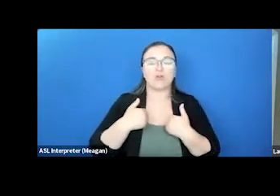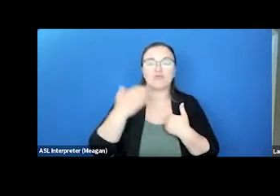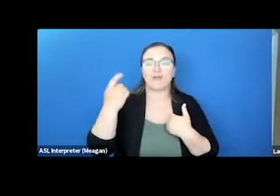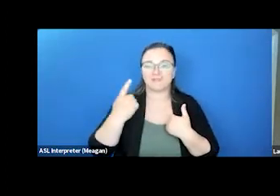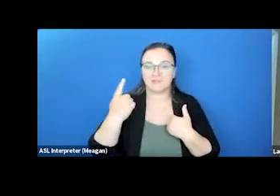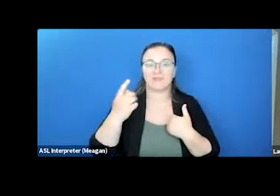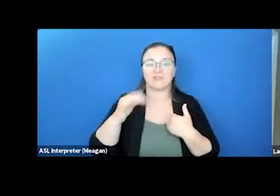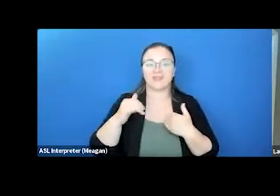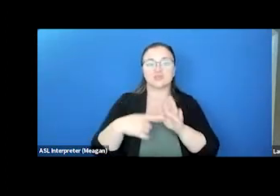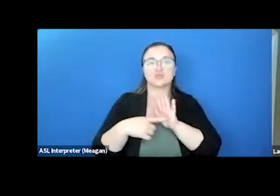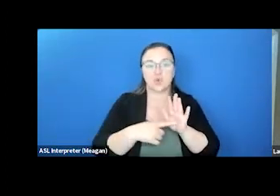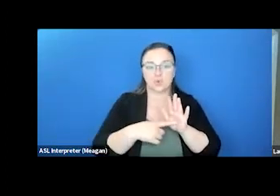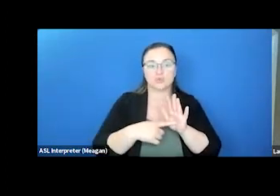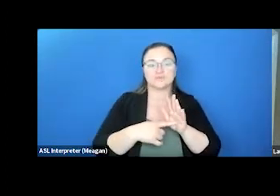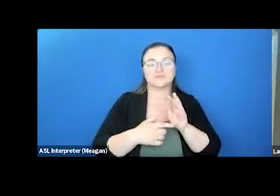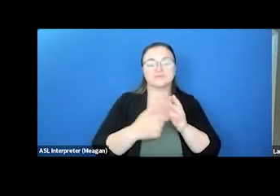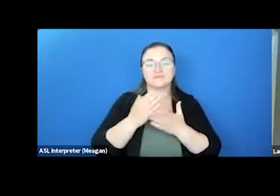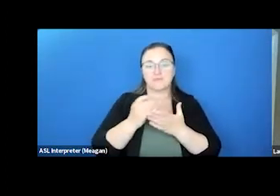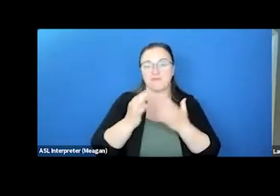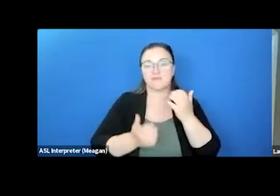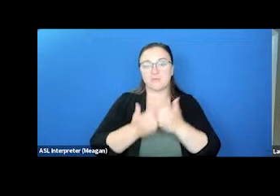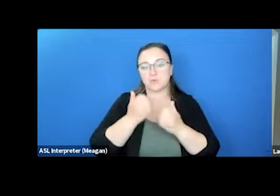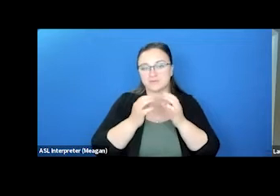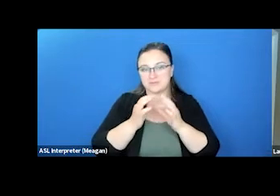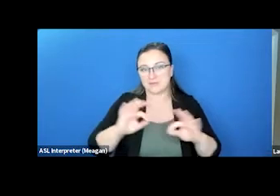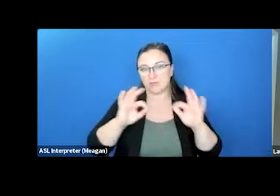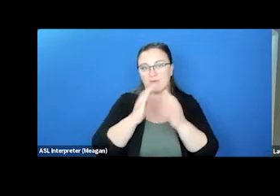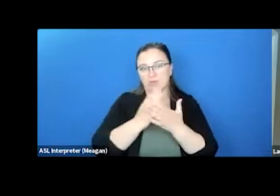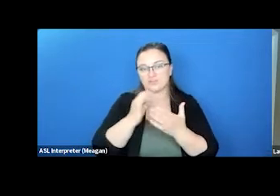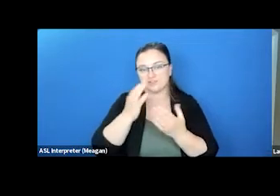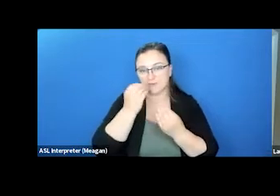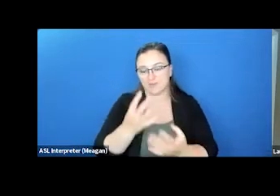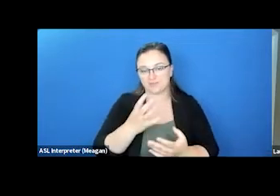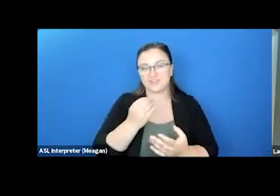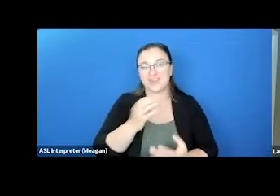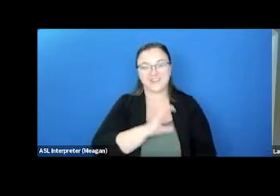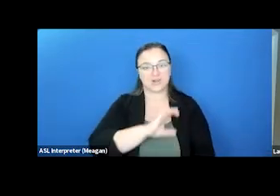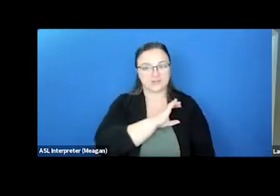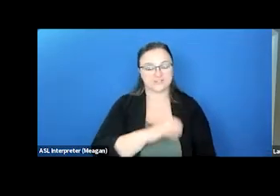of these key pieces of information and characteristics. And we're really so happy that this is,